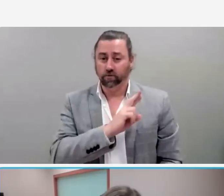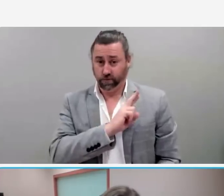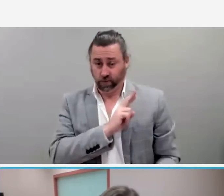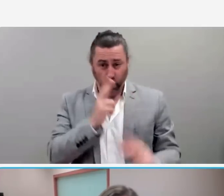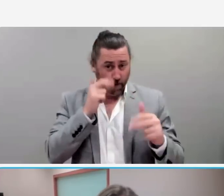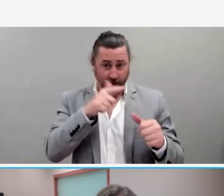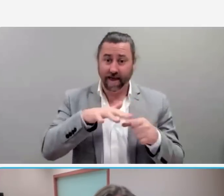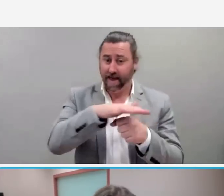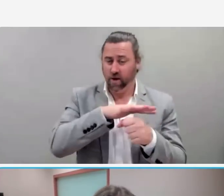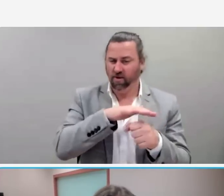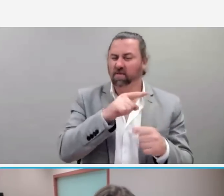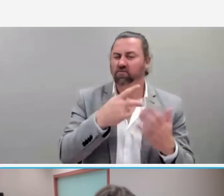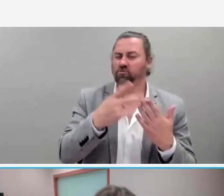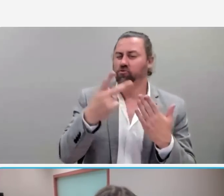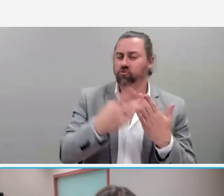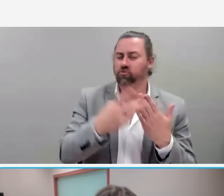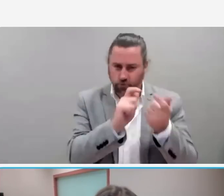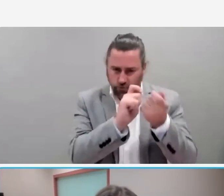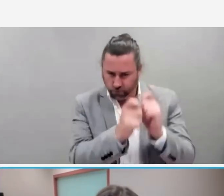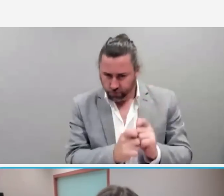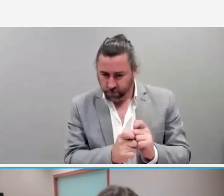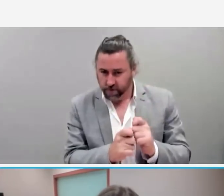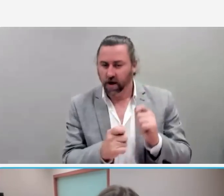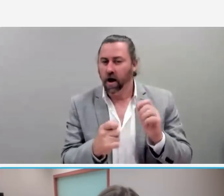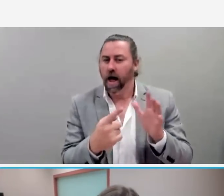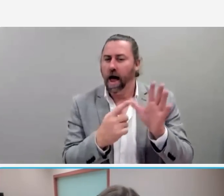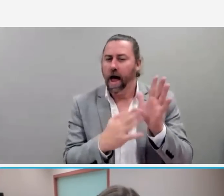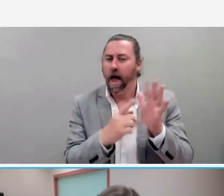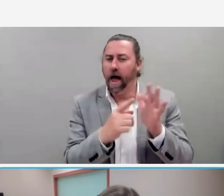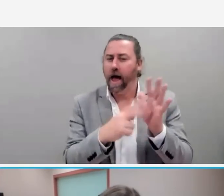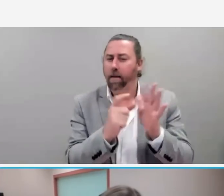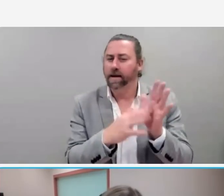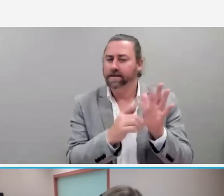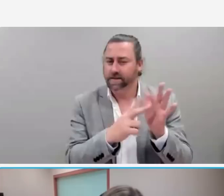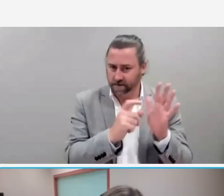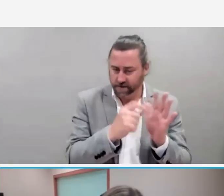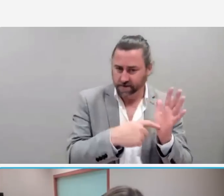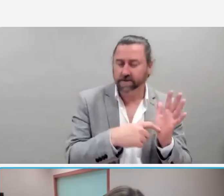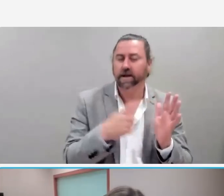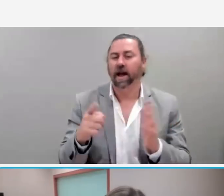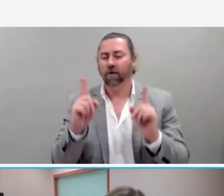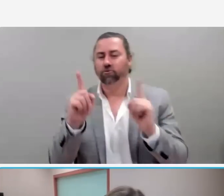Reform Program which includes both amendments to current legislation and delivering the new Aged Care Act.